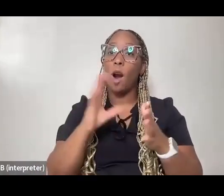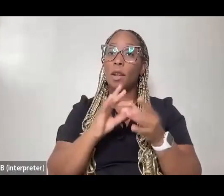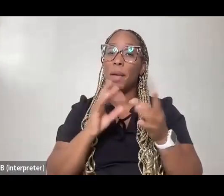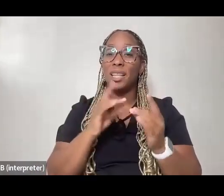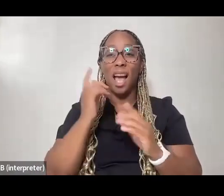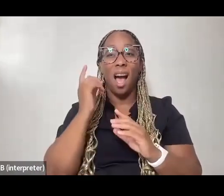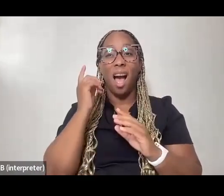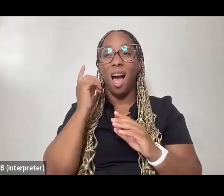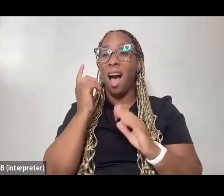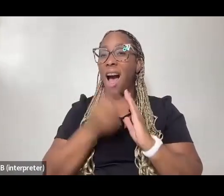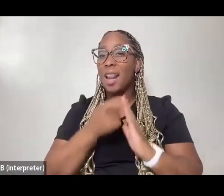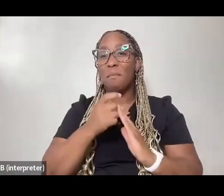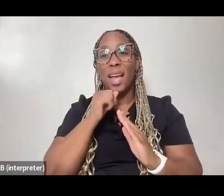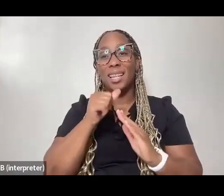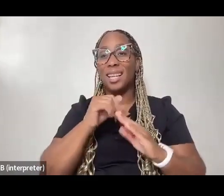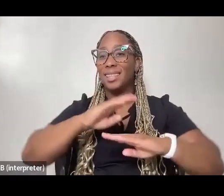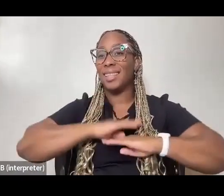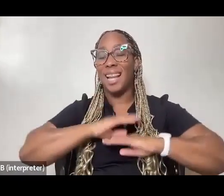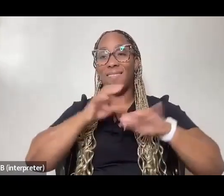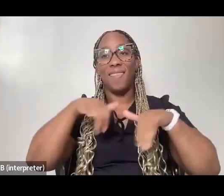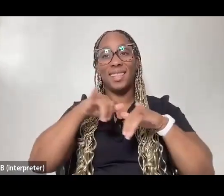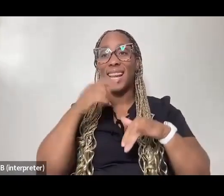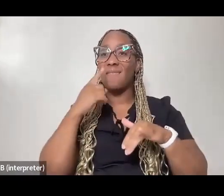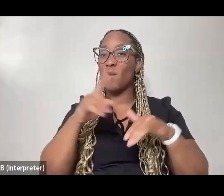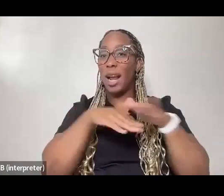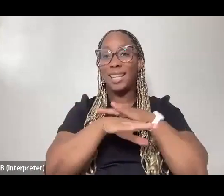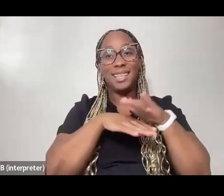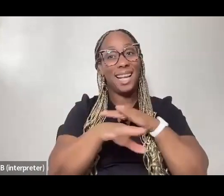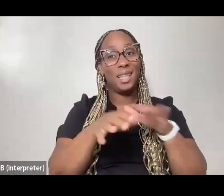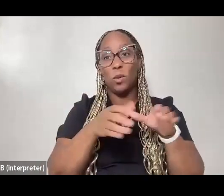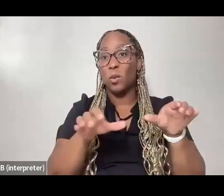not quite the standard for accessible captions.